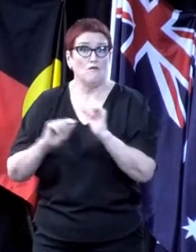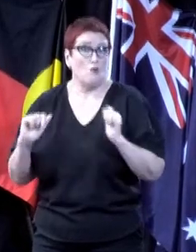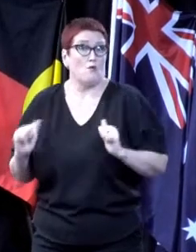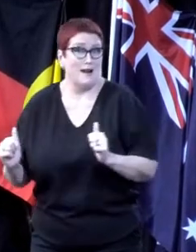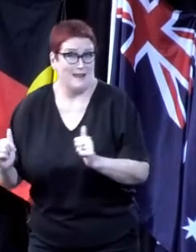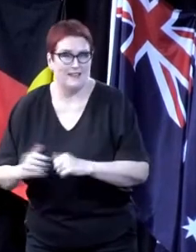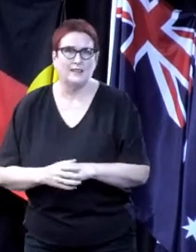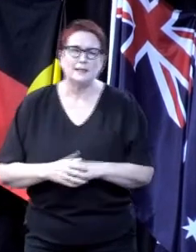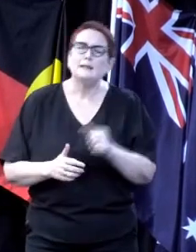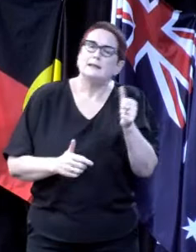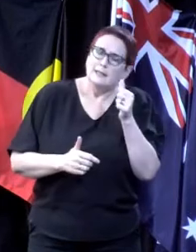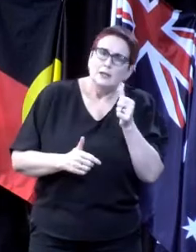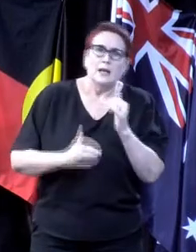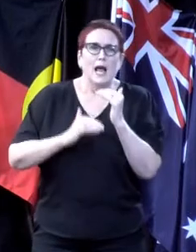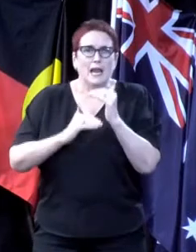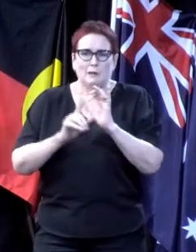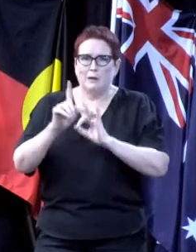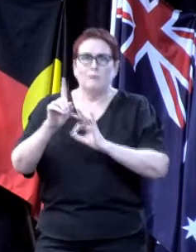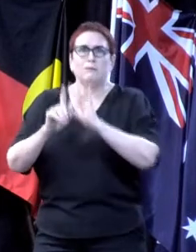at this stage given the recency of the policy.